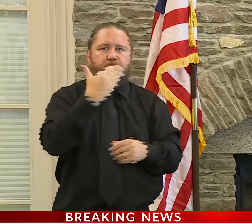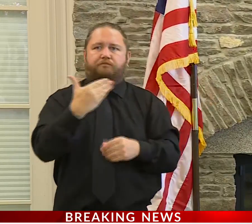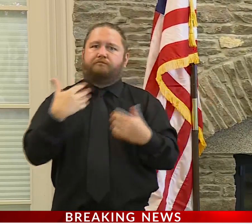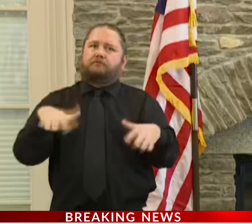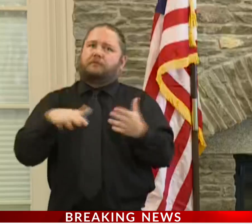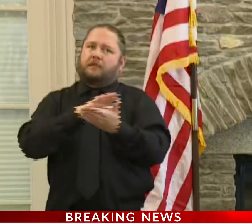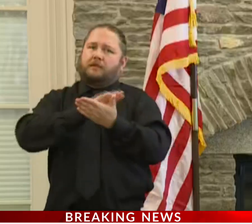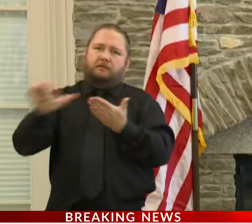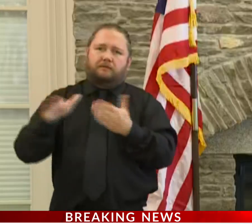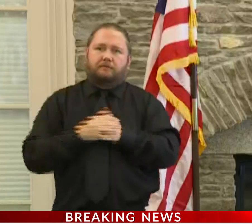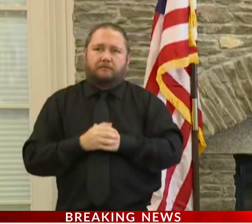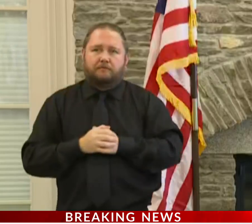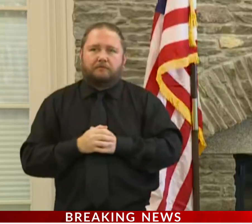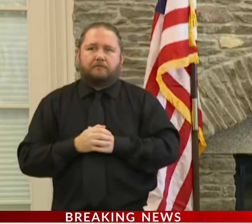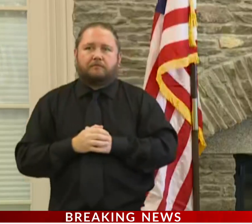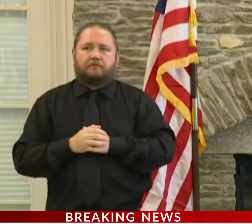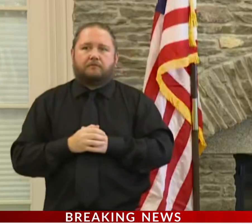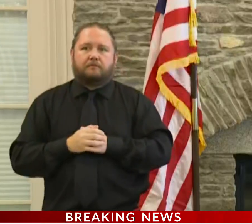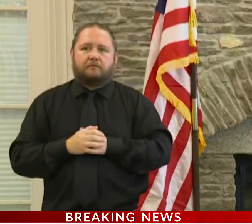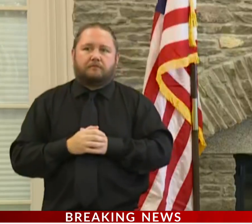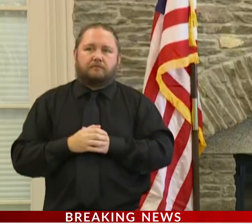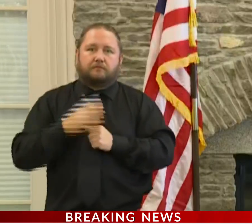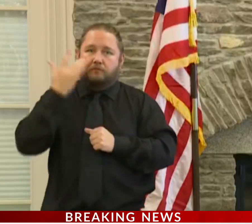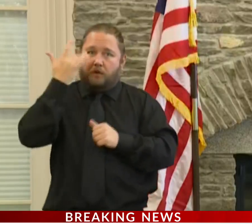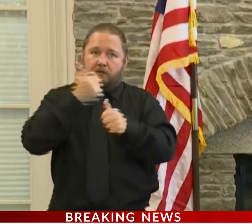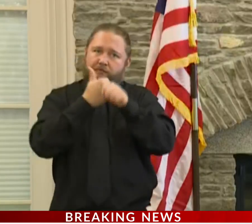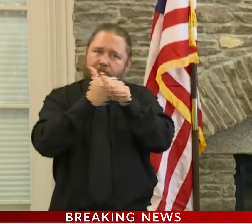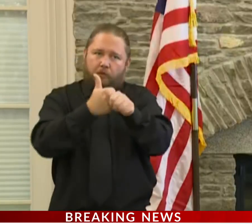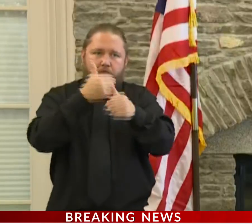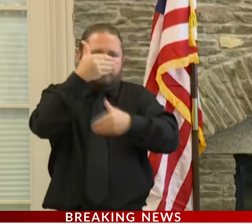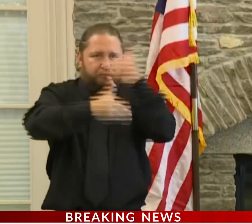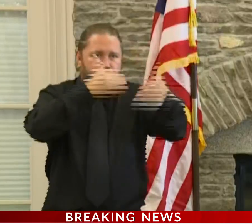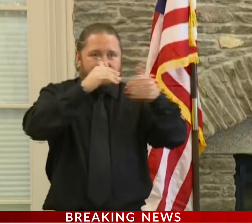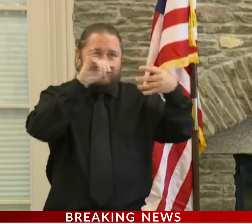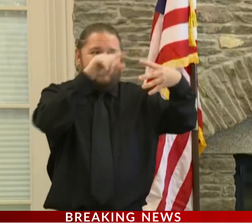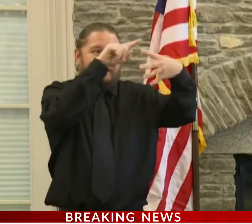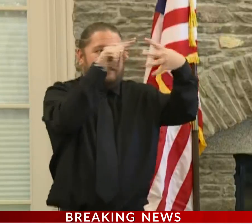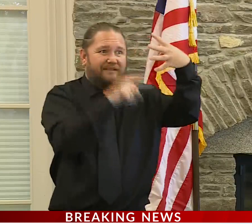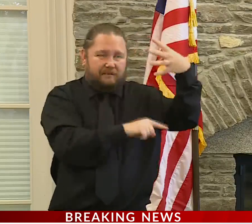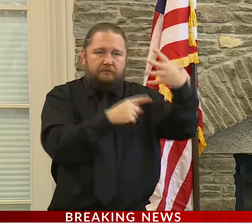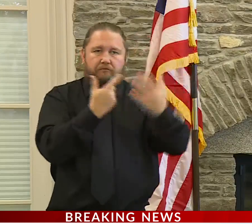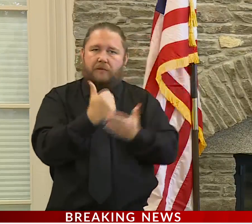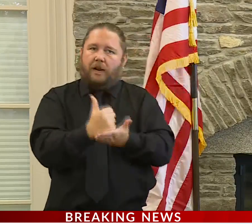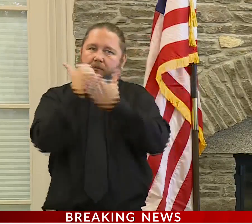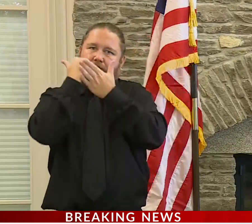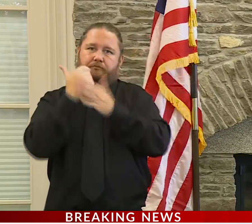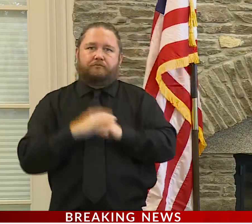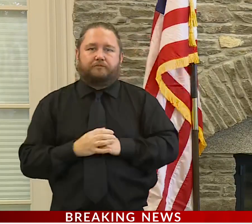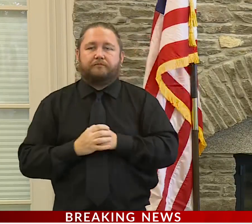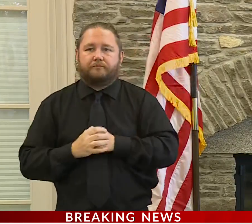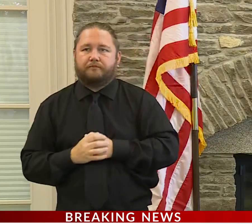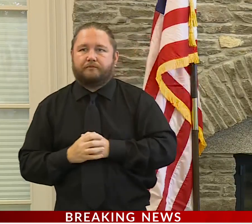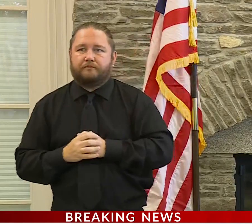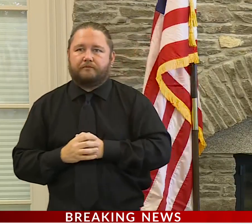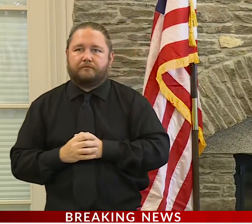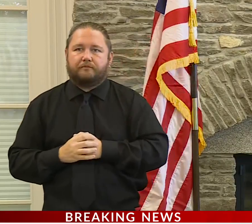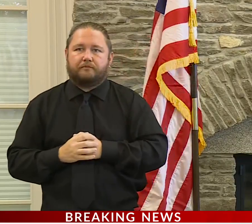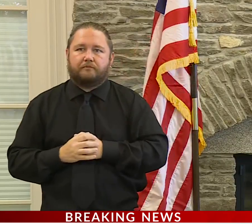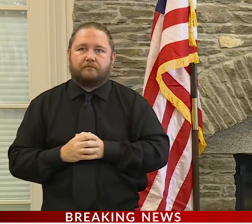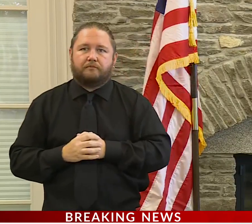GLAD TO SEE THAT HAPPENING. BUT IT'S ONLY HAPPENED BECAUSE OF ALL OF FUEL THAT I FIND. ONLY THE PROTOCOLS ARE GETTING VACCINATED AND ALSO MAKING